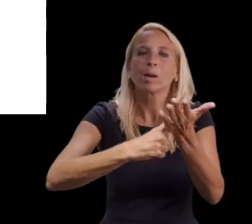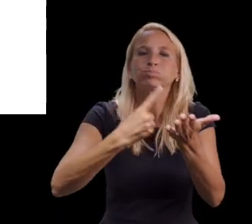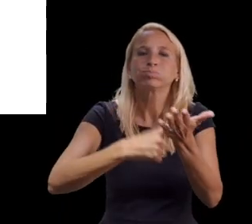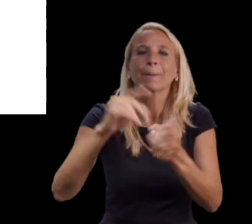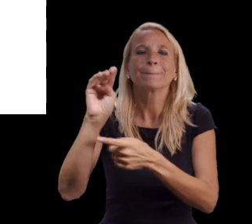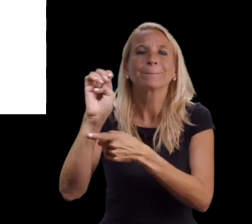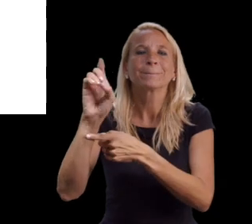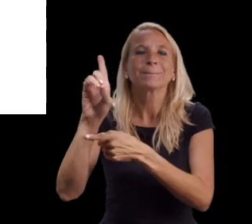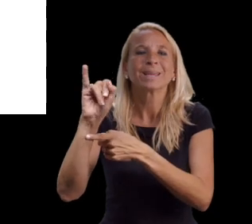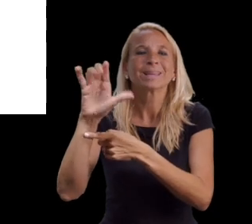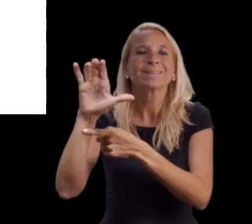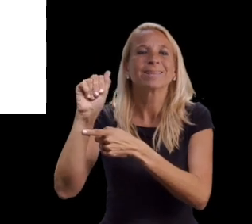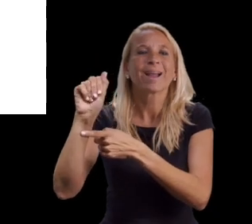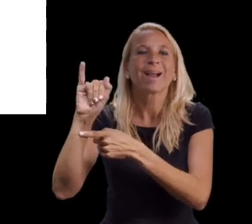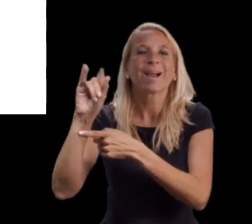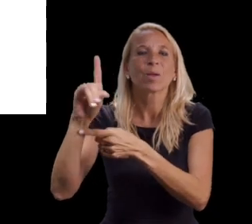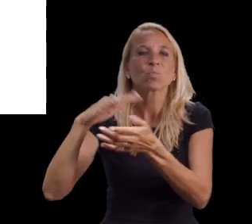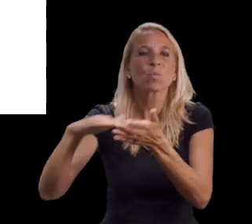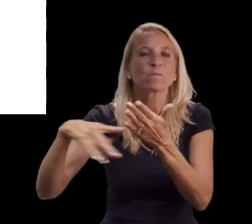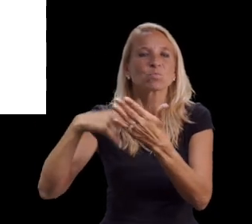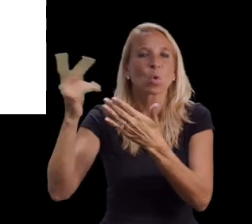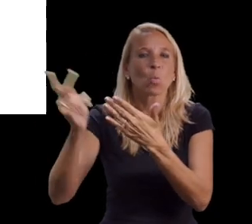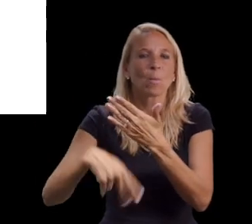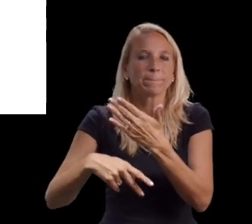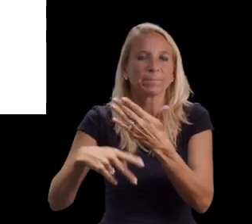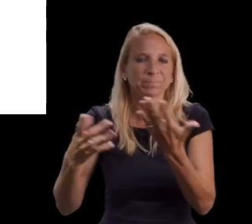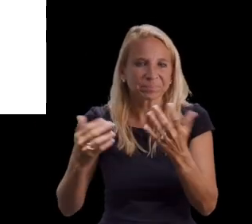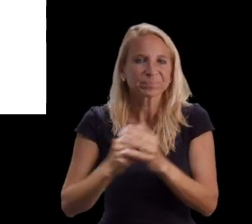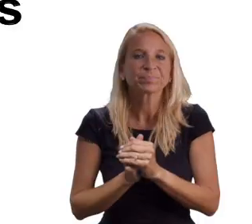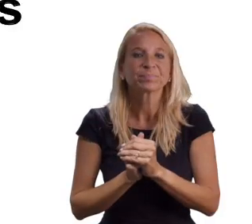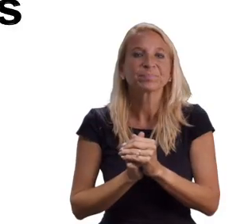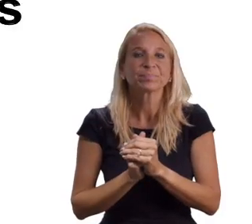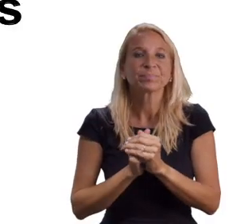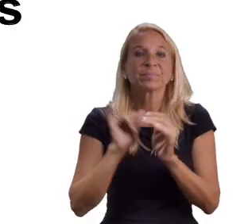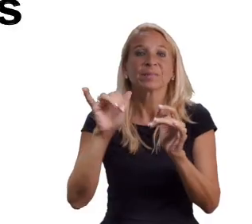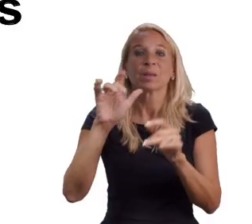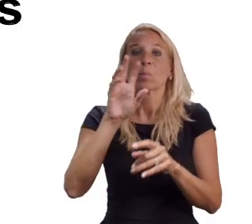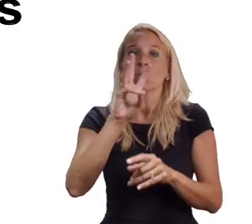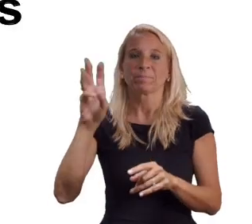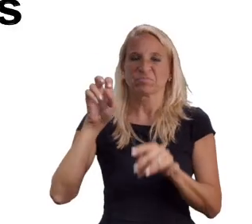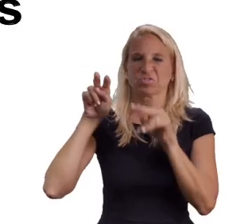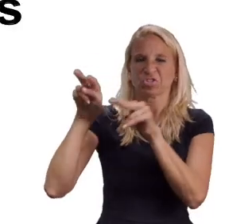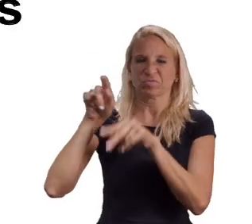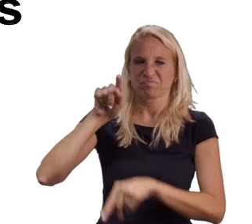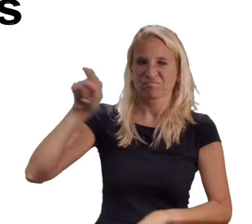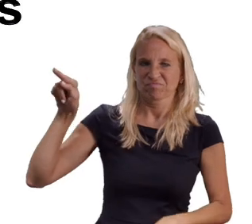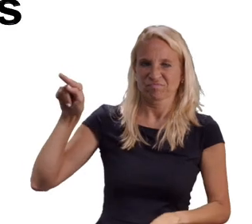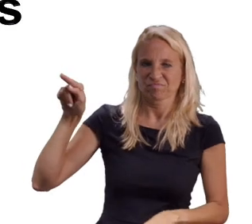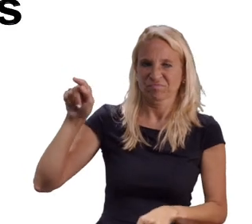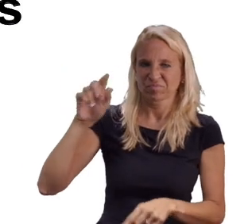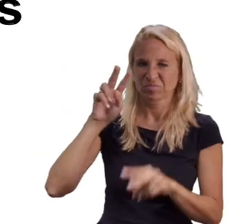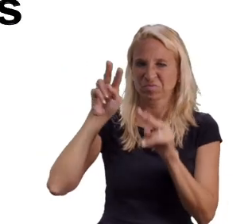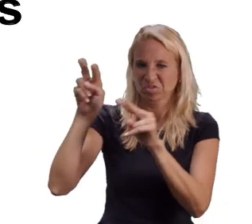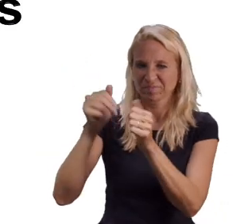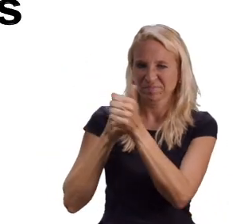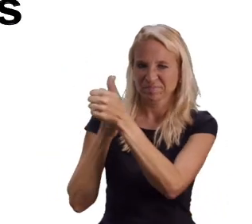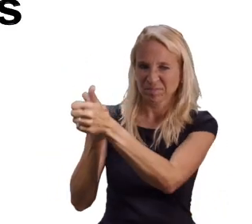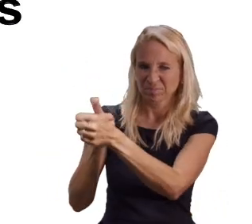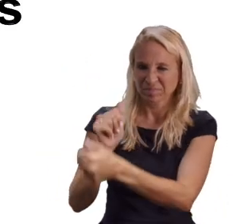Today we're gonna discuss Medicaid waiver programs. [Narrator] A list of links referred to in this presentation can be found